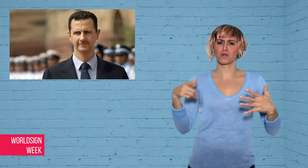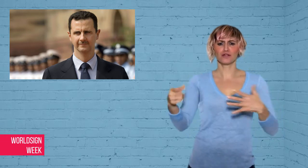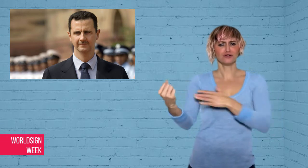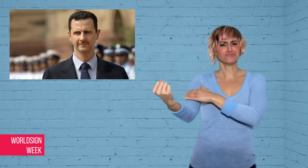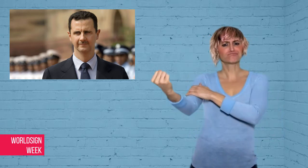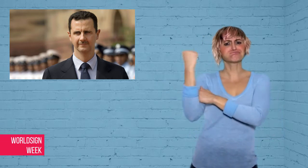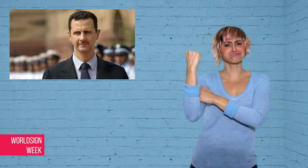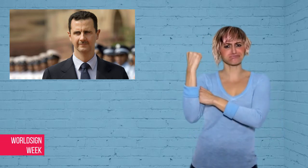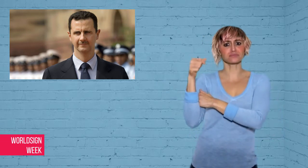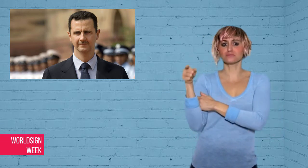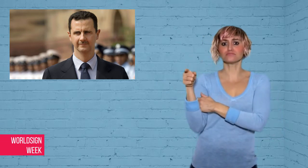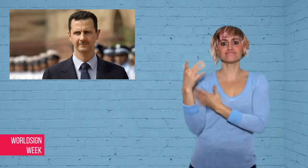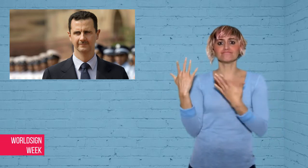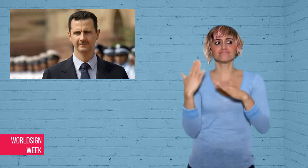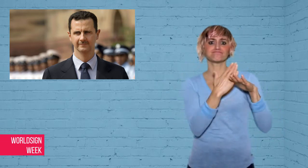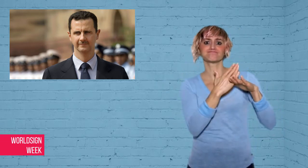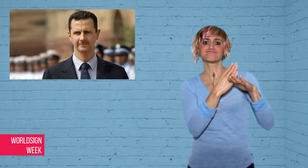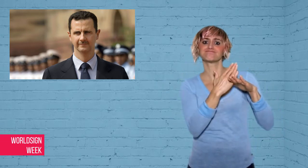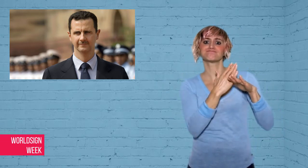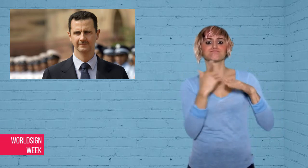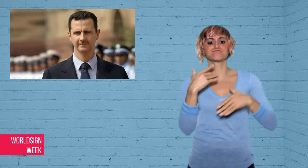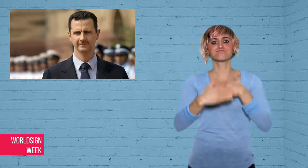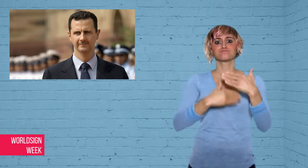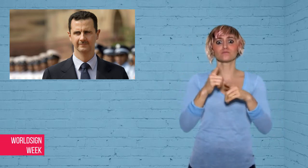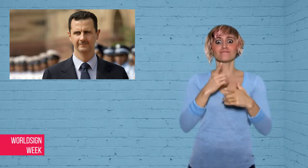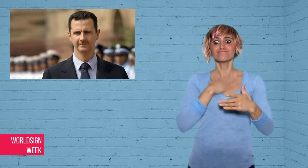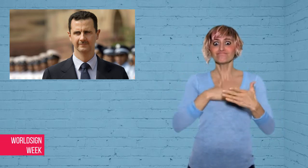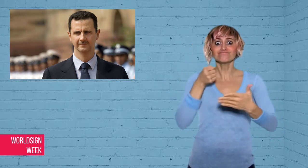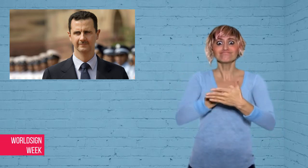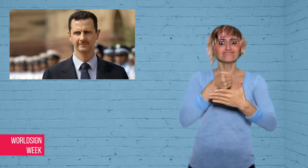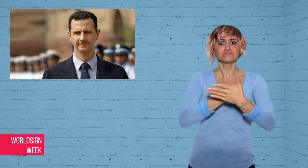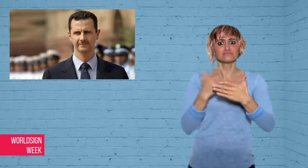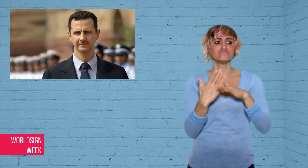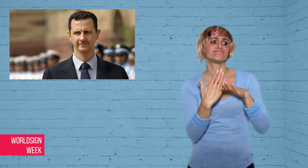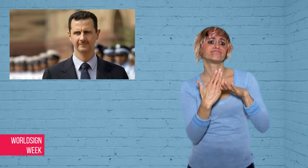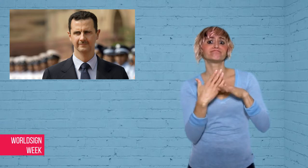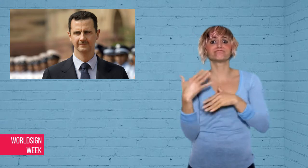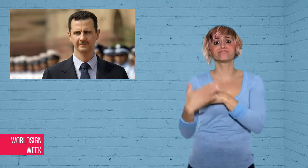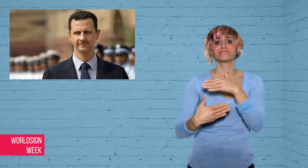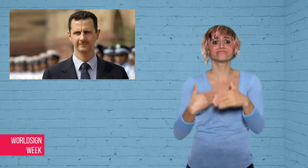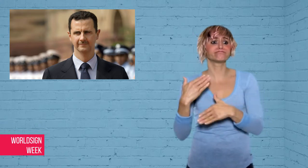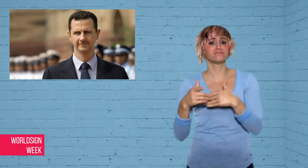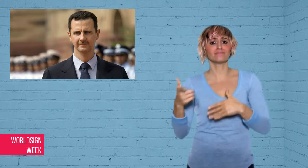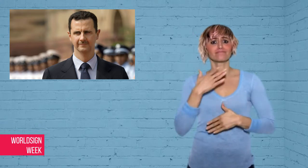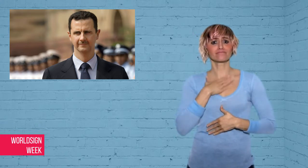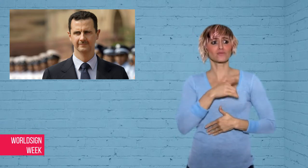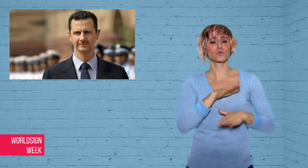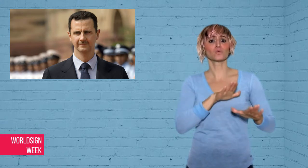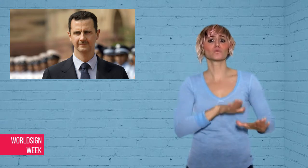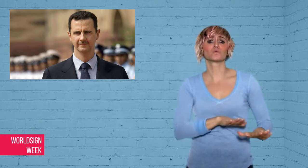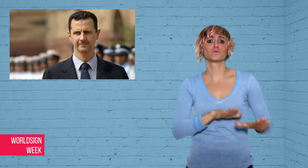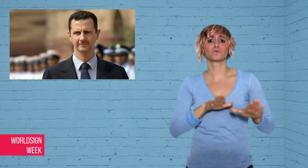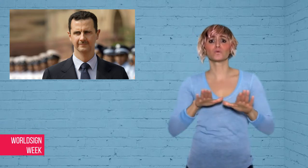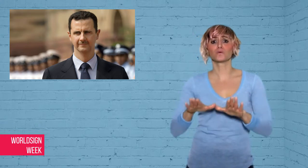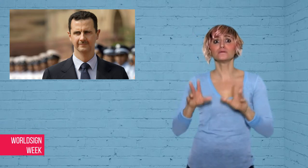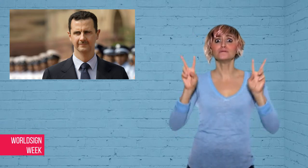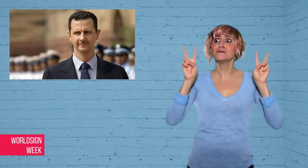However, a superpower is blocking the way and